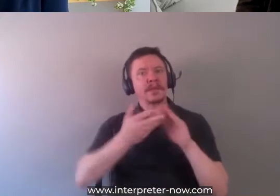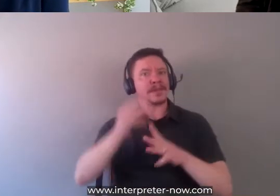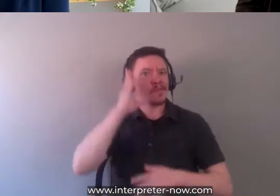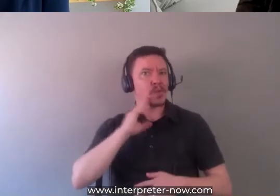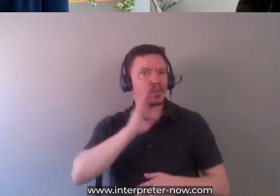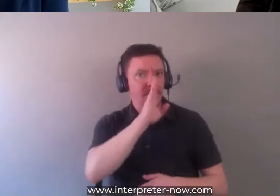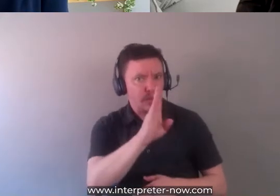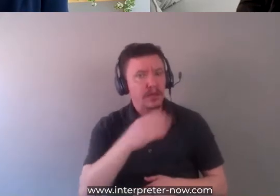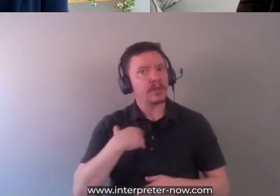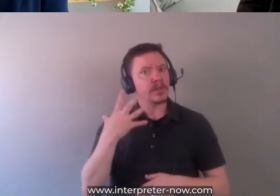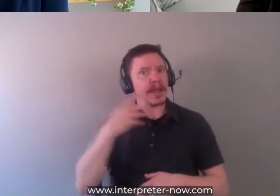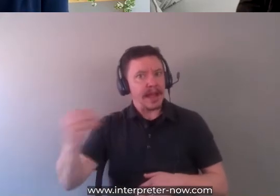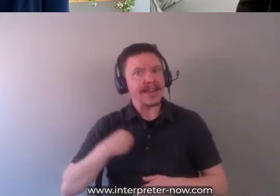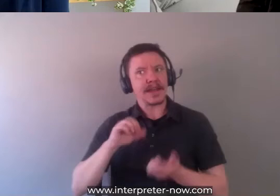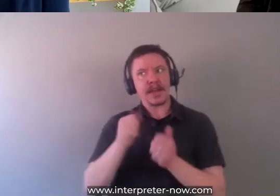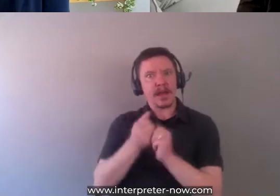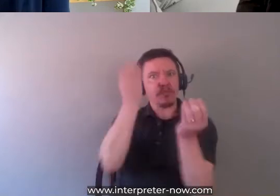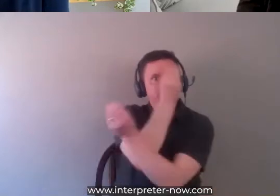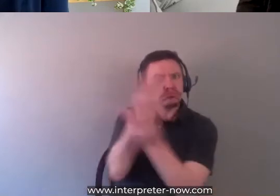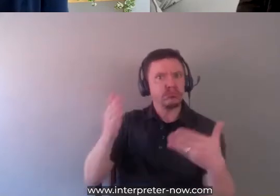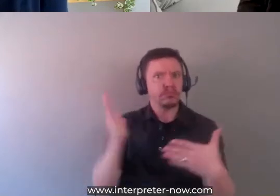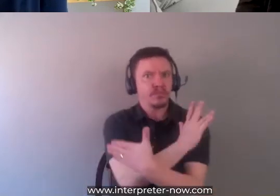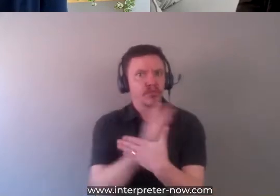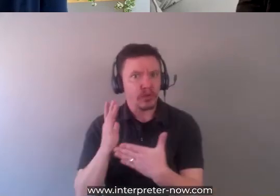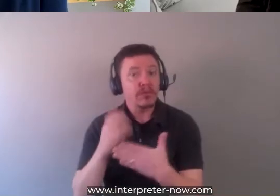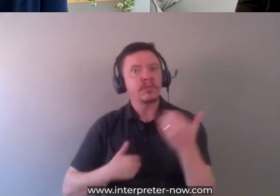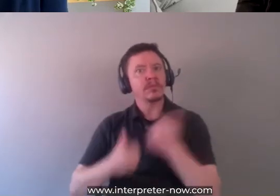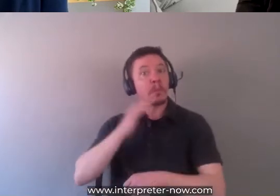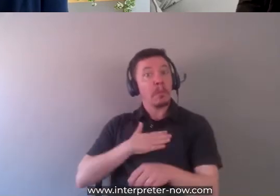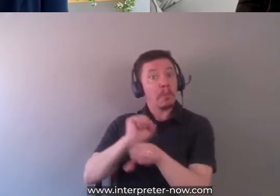and transmission of knowledge. That a lot of what I do, and a lot of the education I